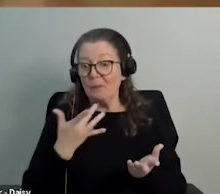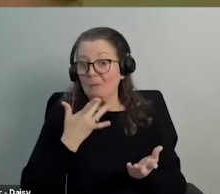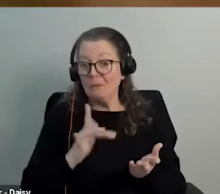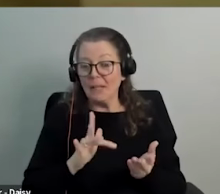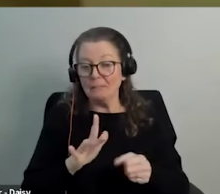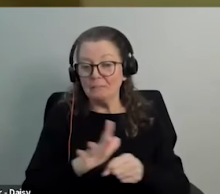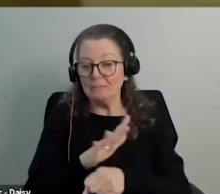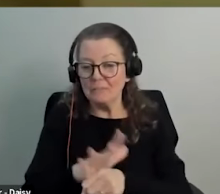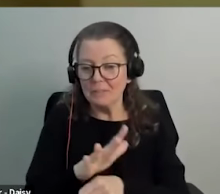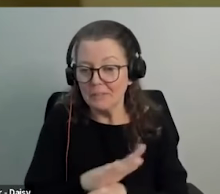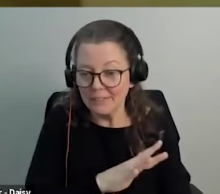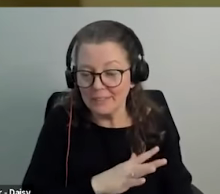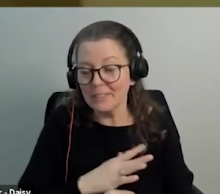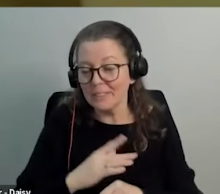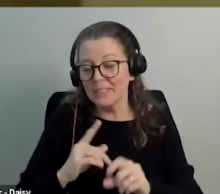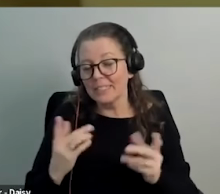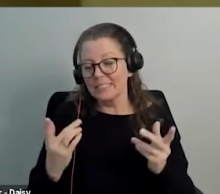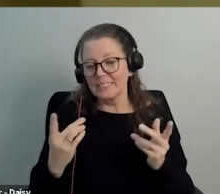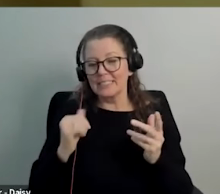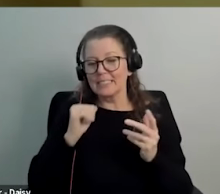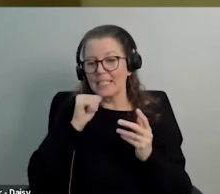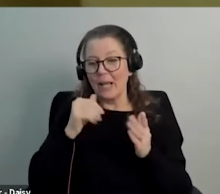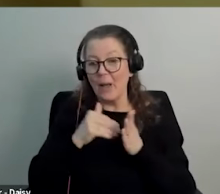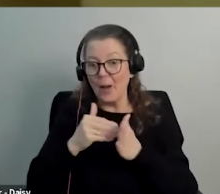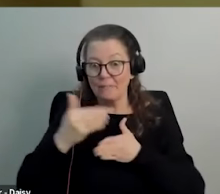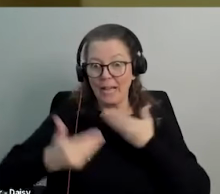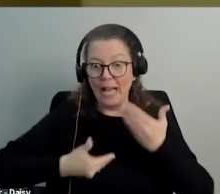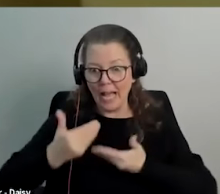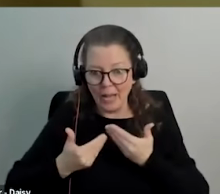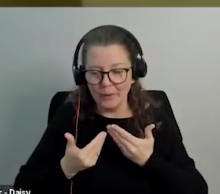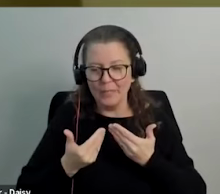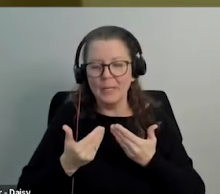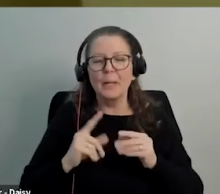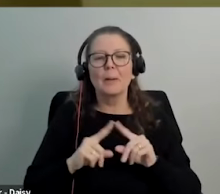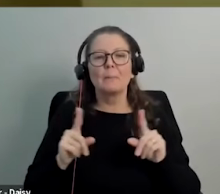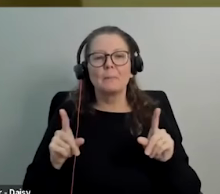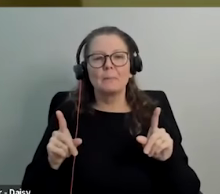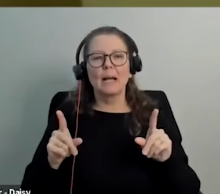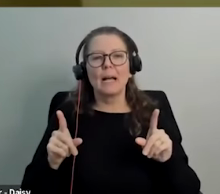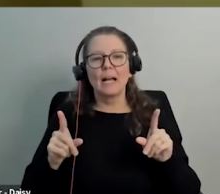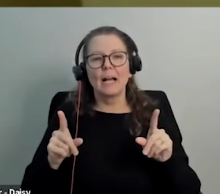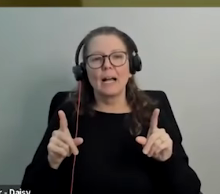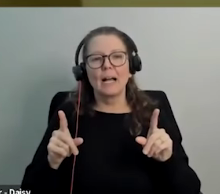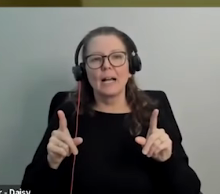And unless we get additional headcount, you know, we're not backfilling people. But the reality is this though,